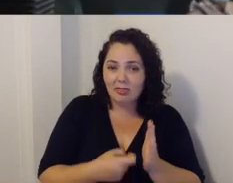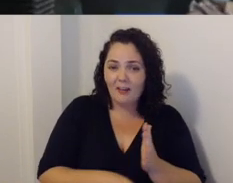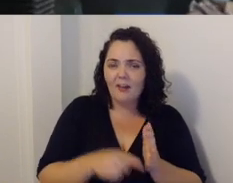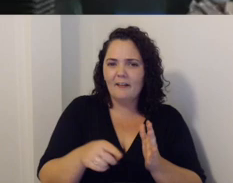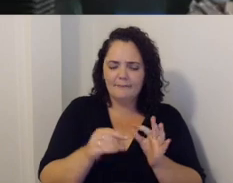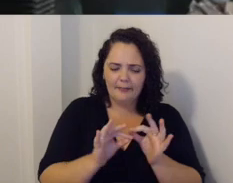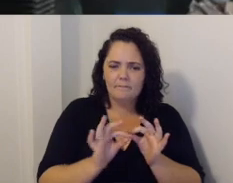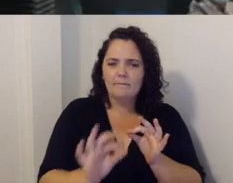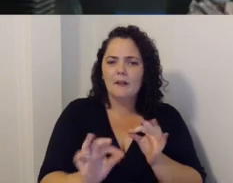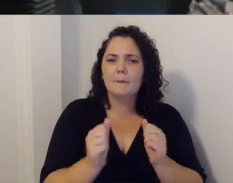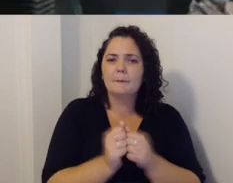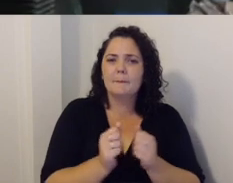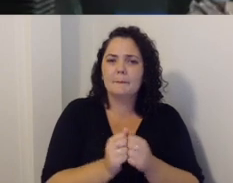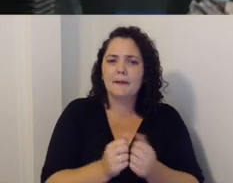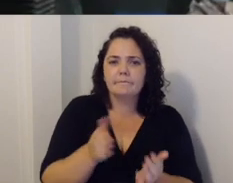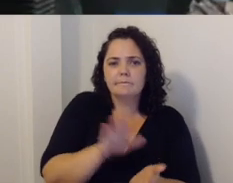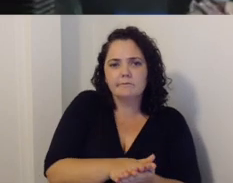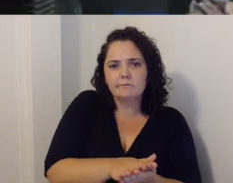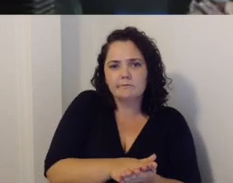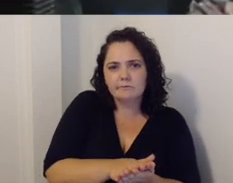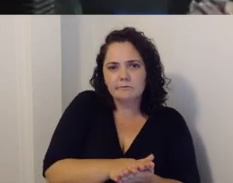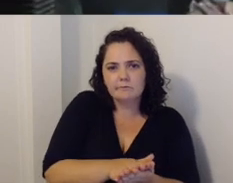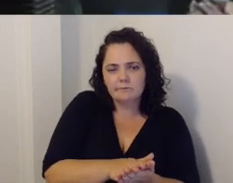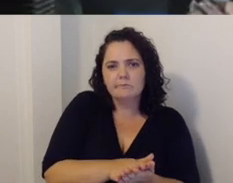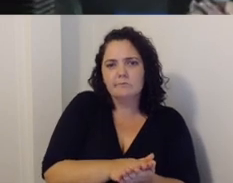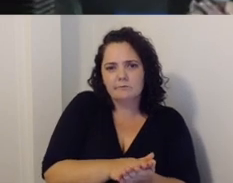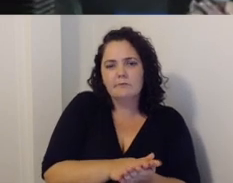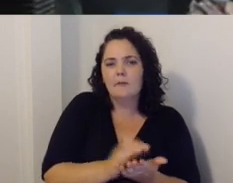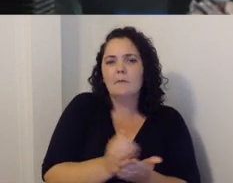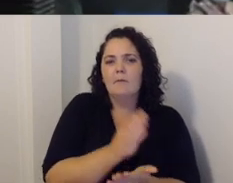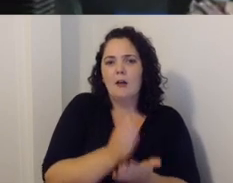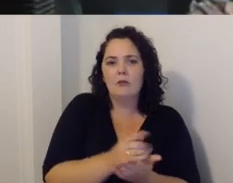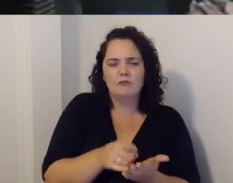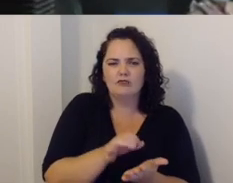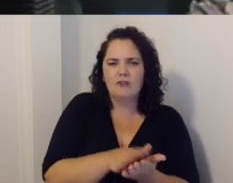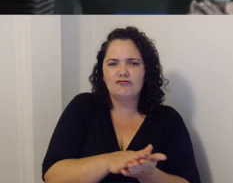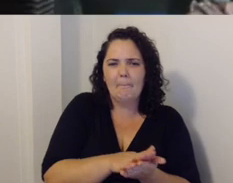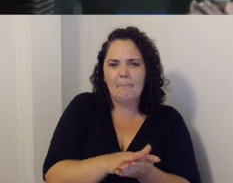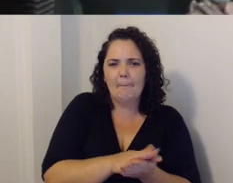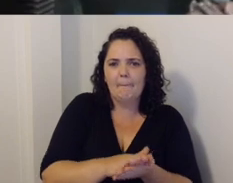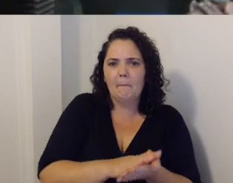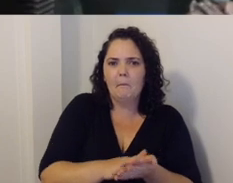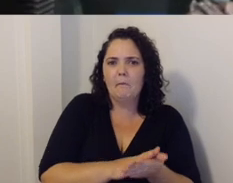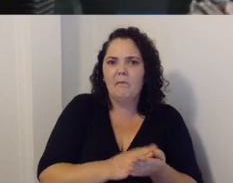that can't rub against them so you don't get any friction at all and you'll find uh in conservation